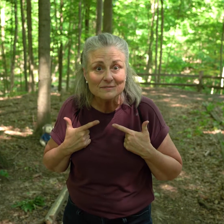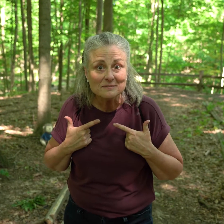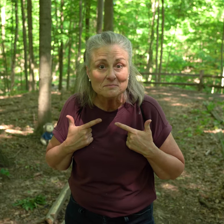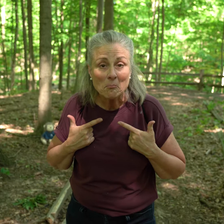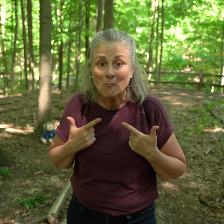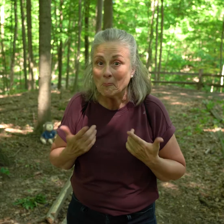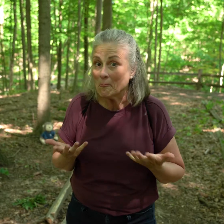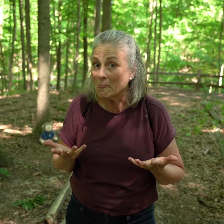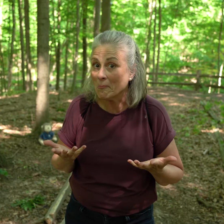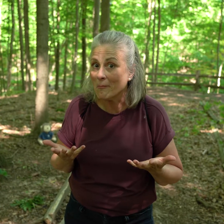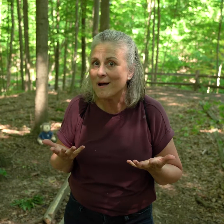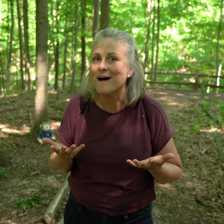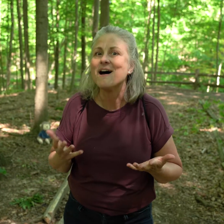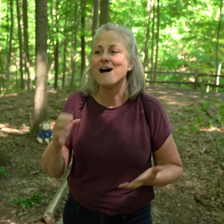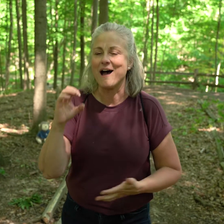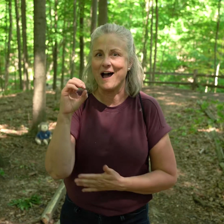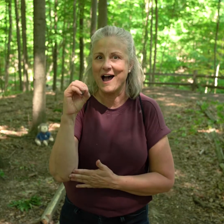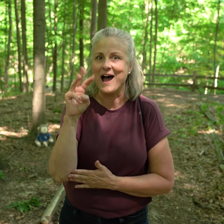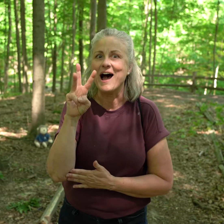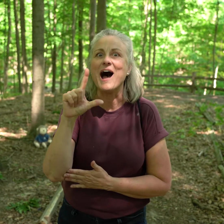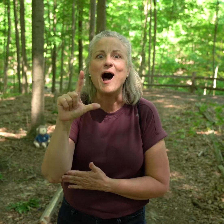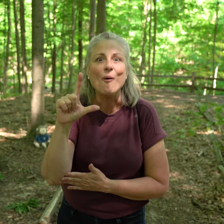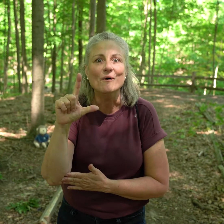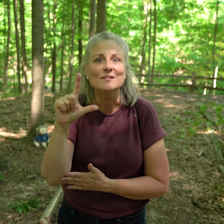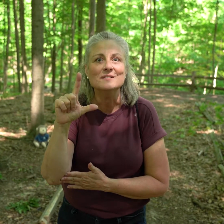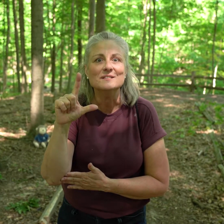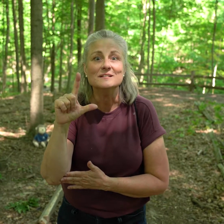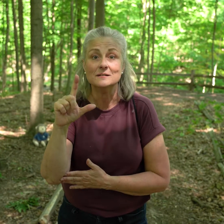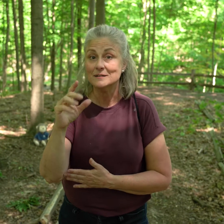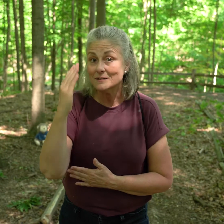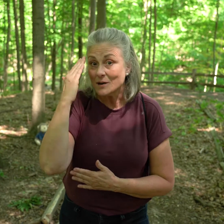[Narrator] Do you know what kind of animal lives in that little house? It's an owl.